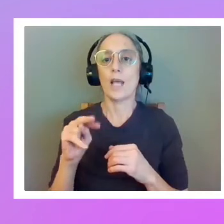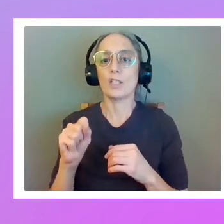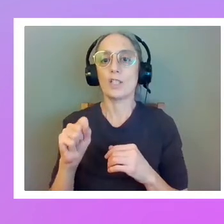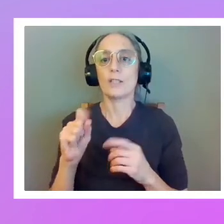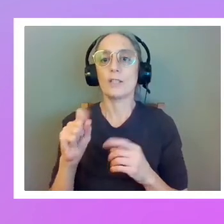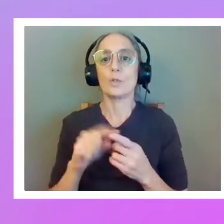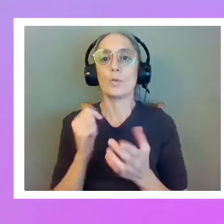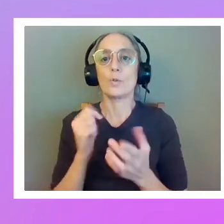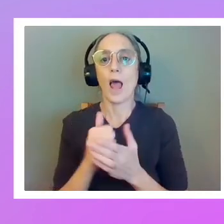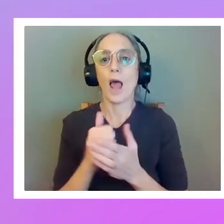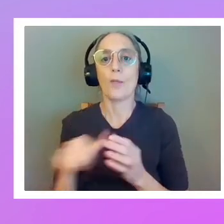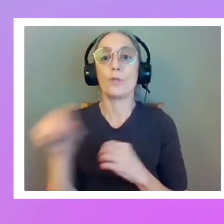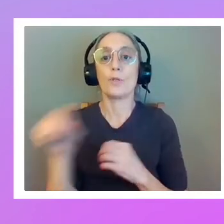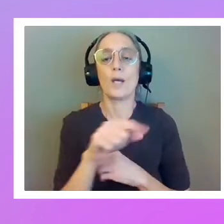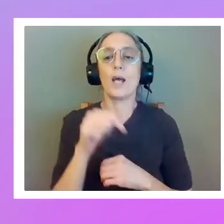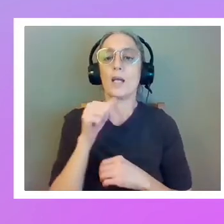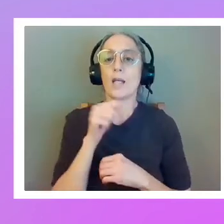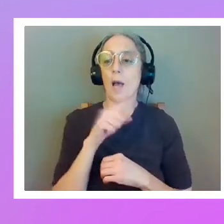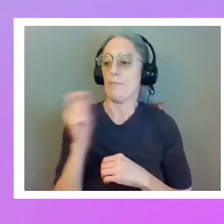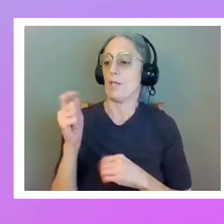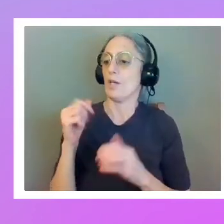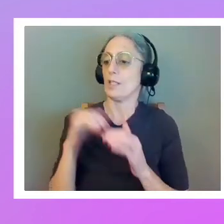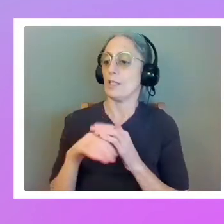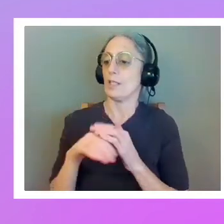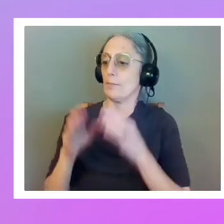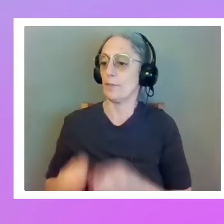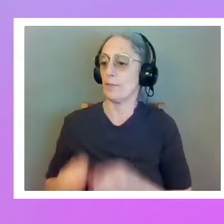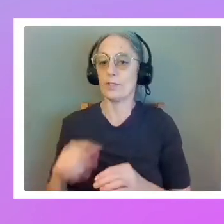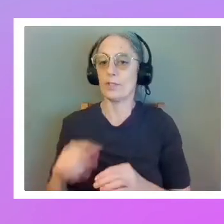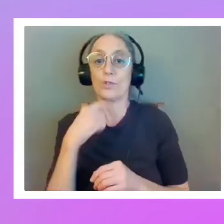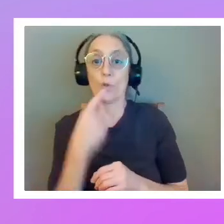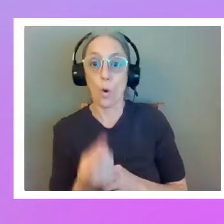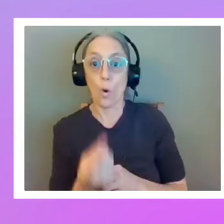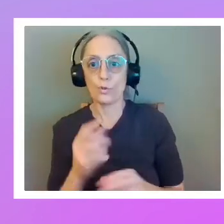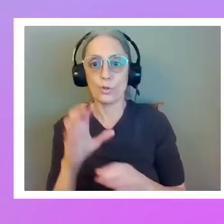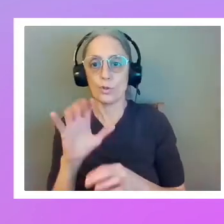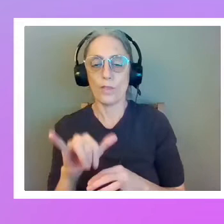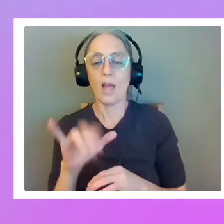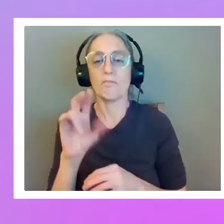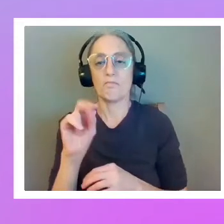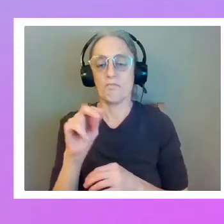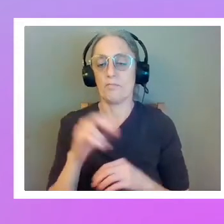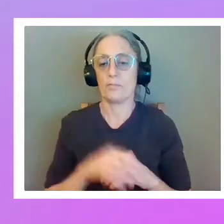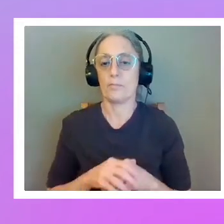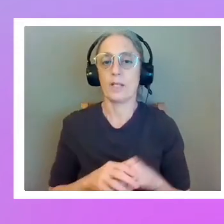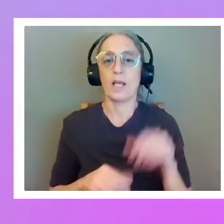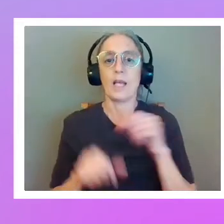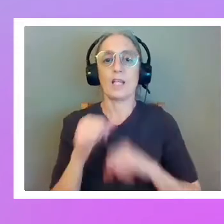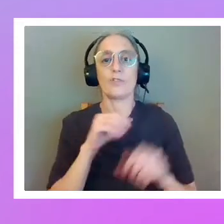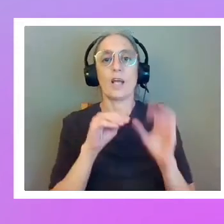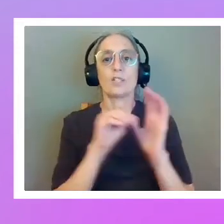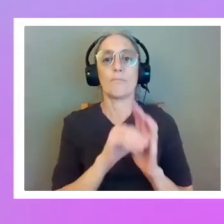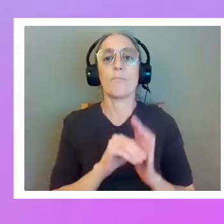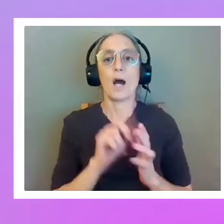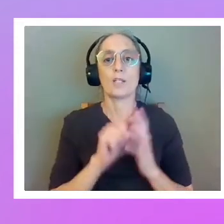not because the accessibility person told you to do it. Interaction models will help you provide